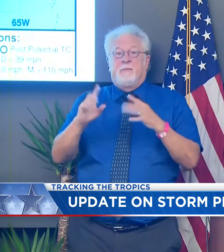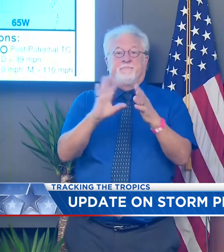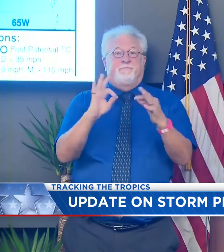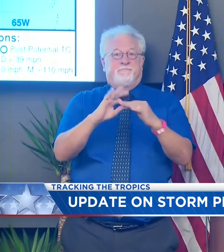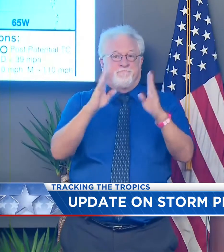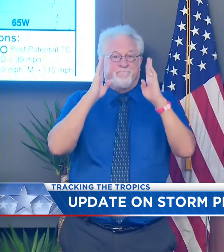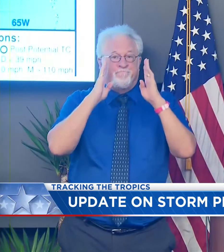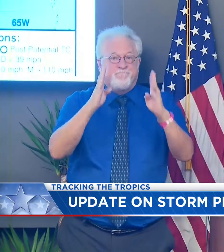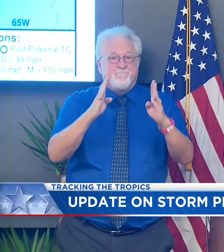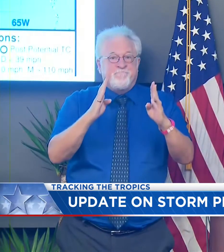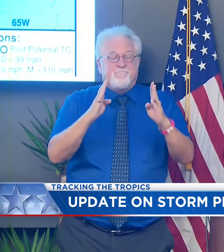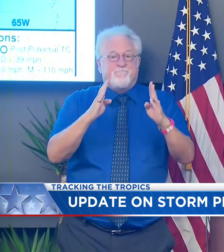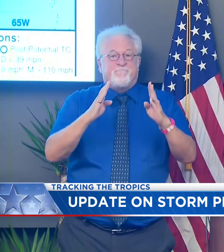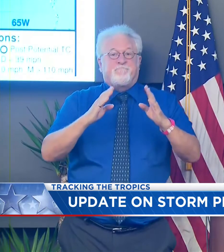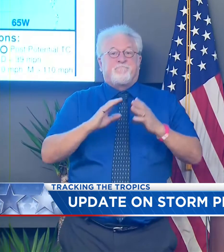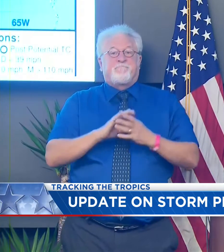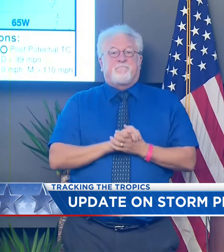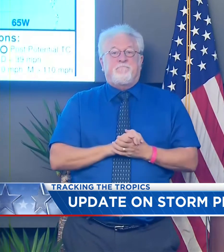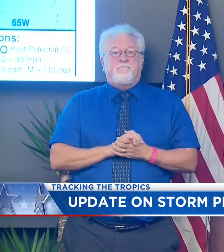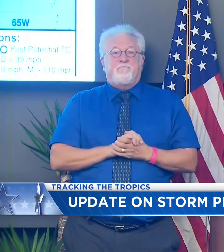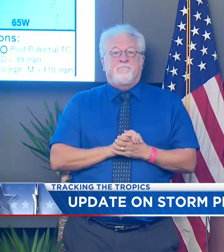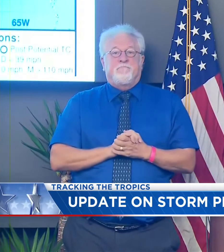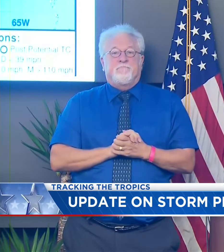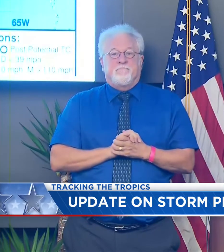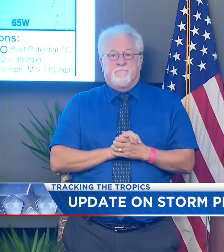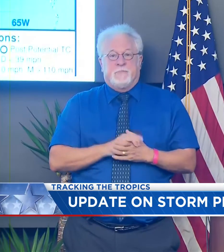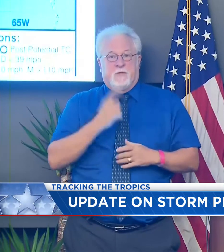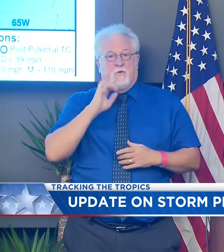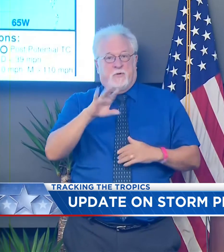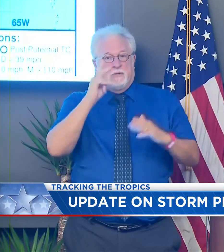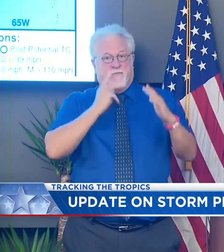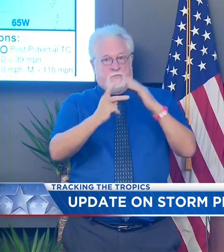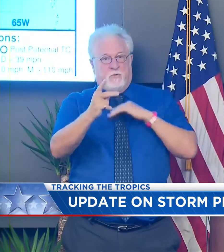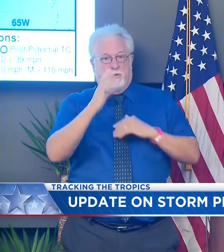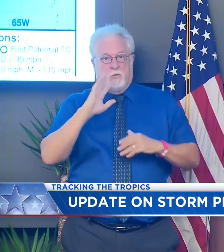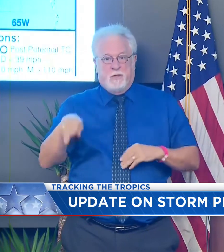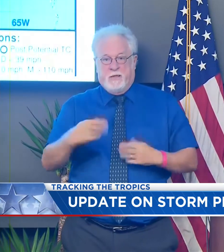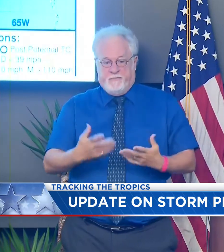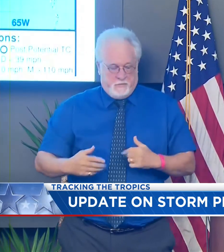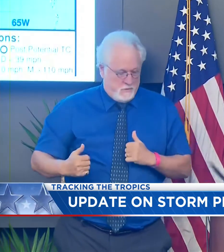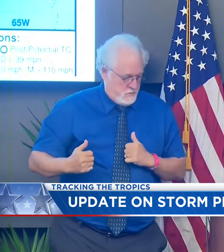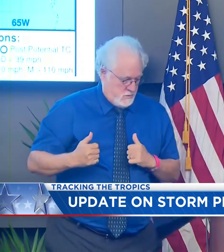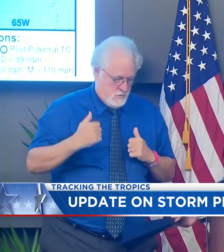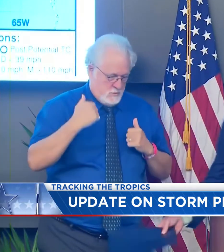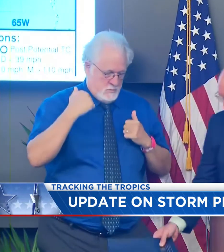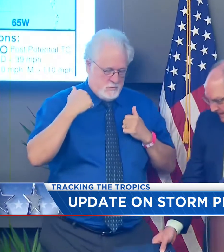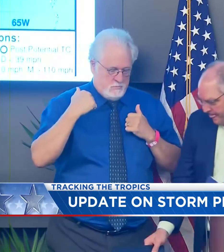KLINE, CHAIRMAN OF THE CPRA. THIS TIME, I'M GOING TO INVITE BEN TO COME UP AND MAKE A PRESENTATION.